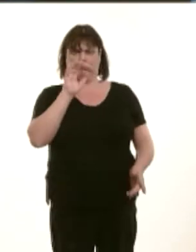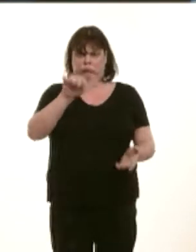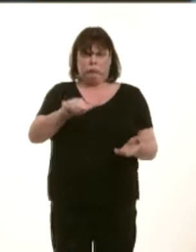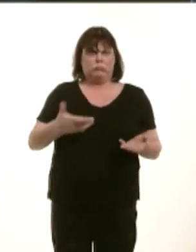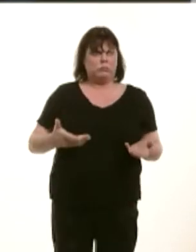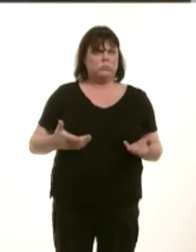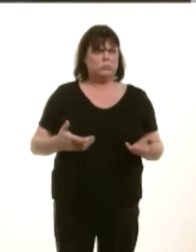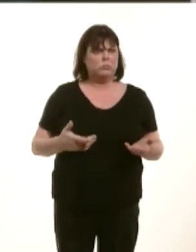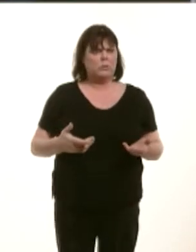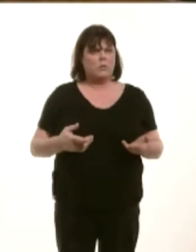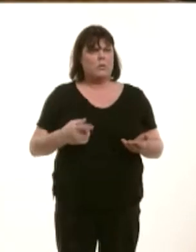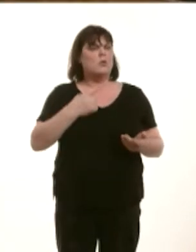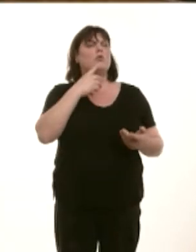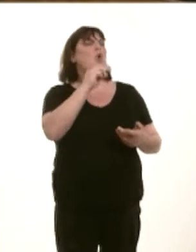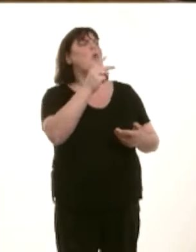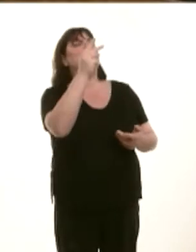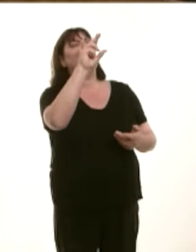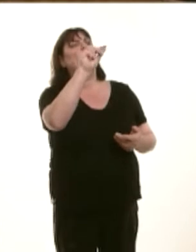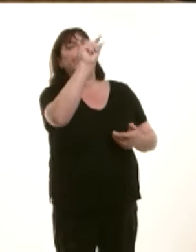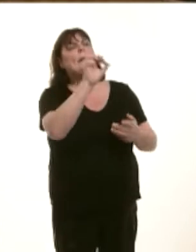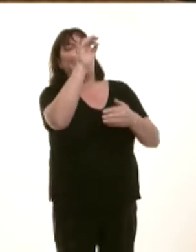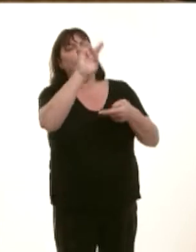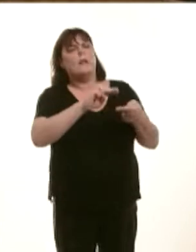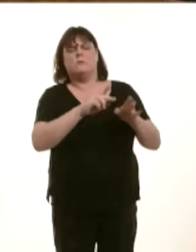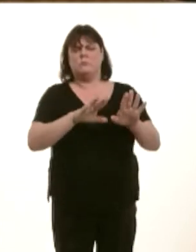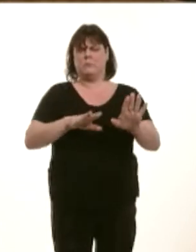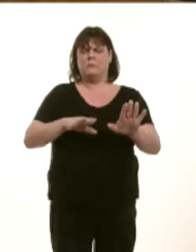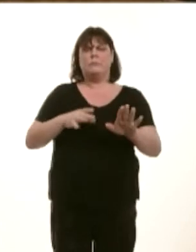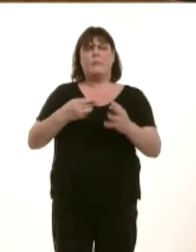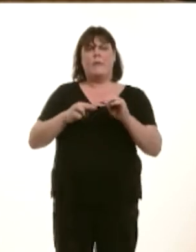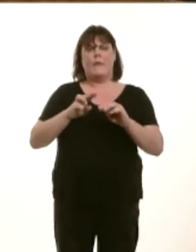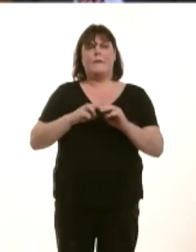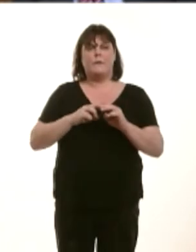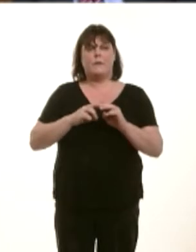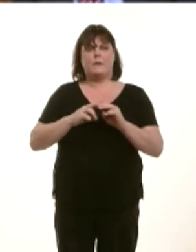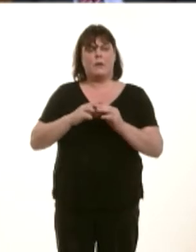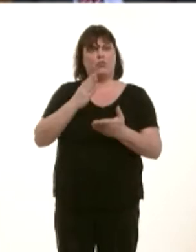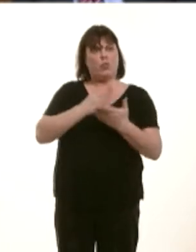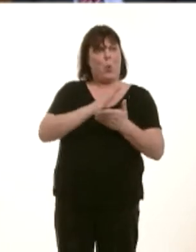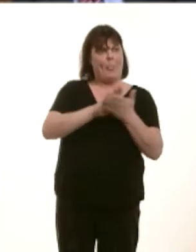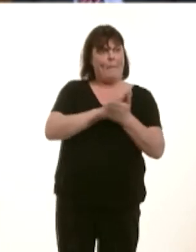The reality is, then, that, if that is true, England has seen some substantial reductions